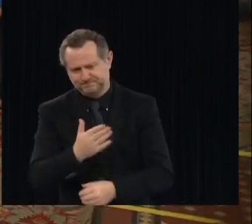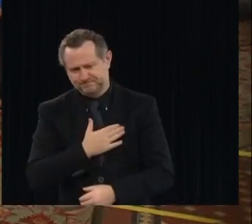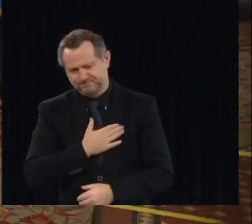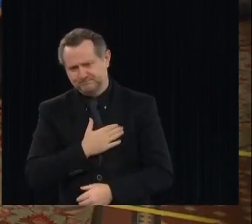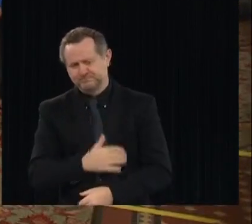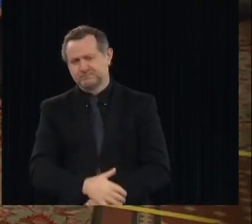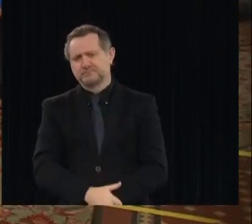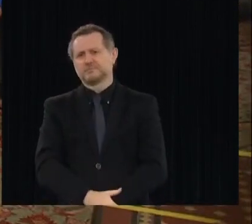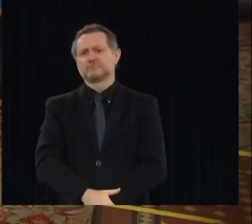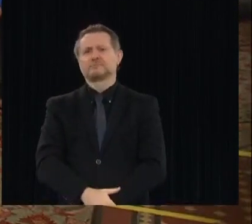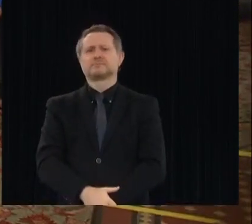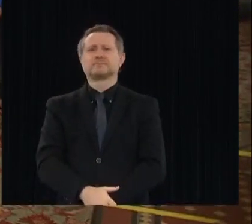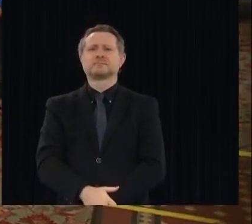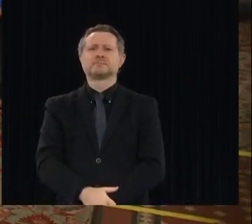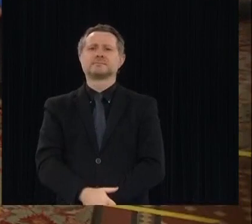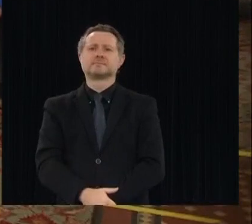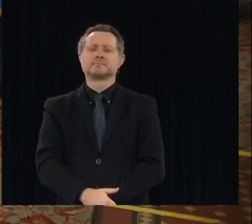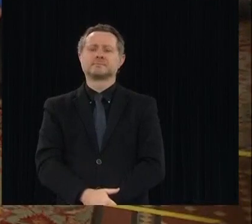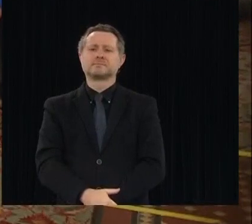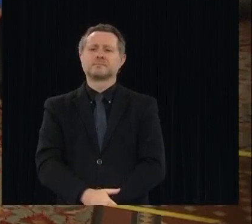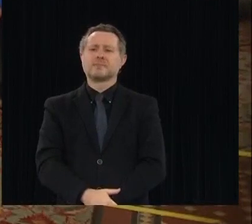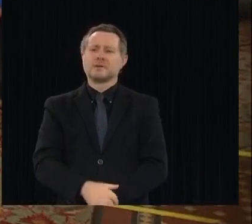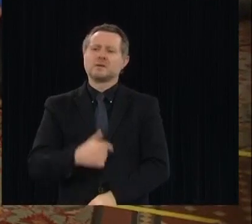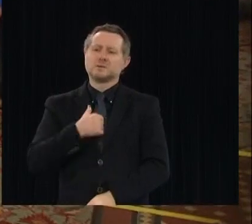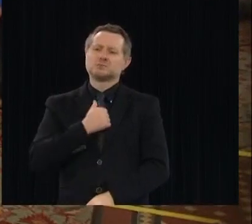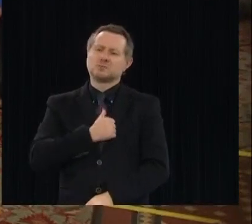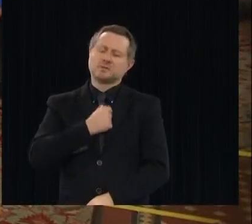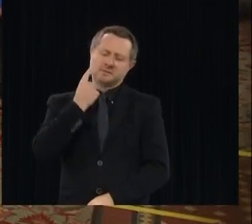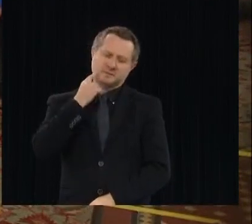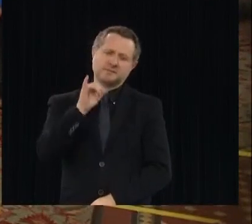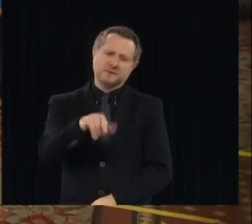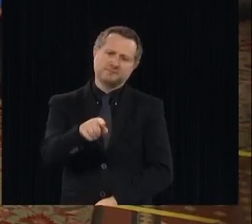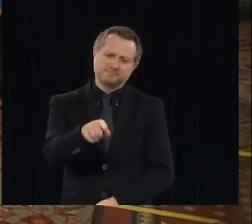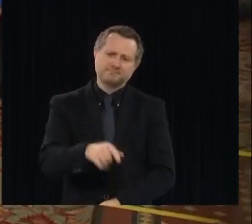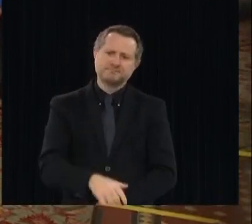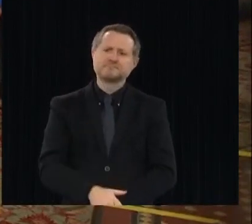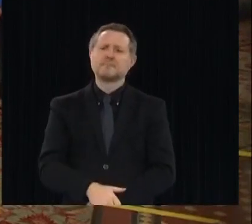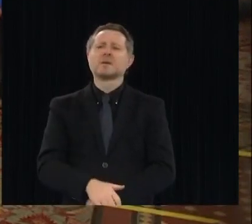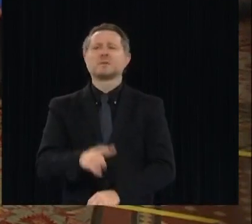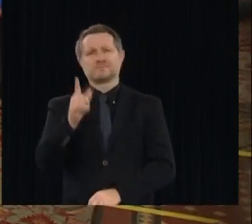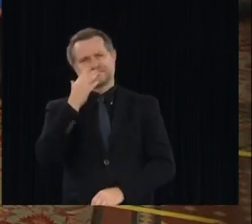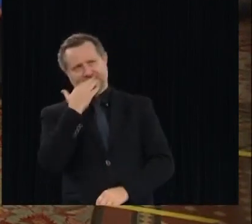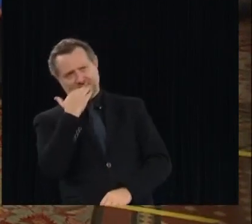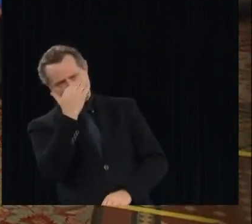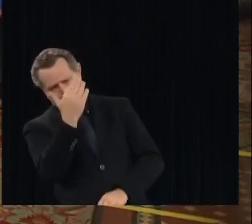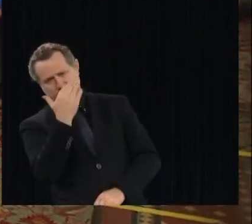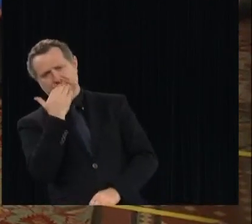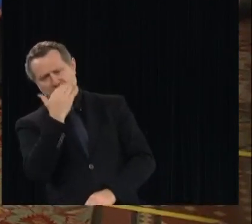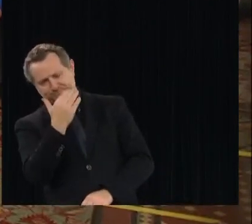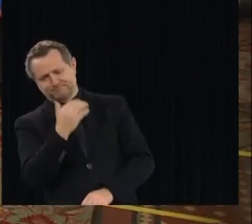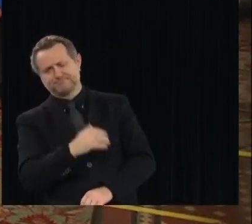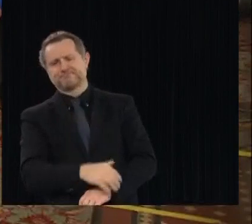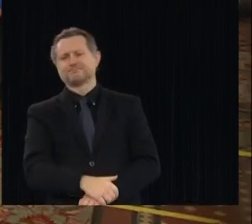I'M SORRY.